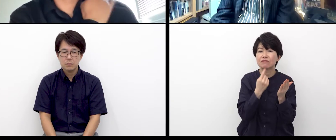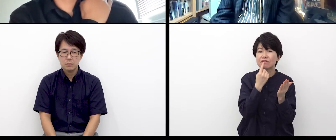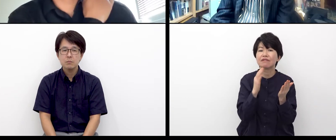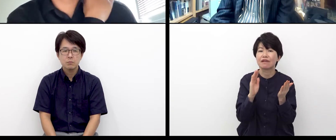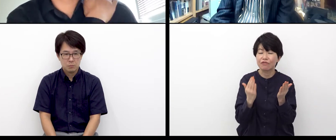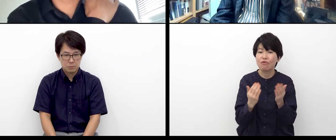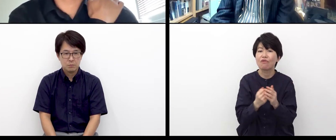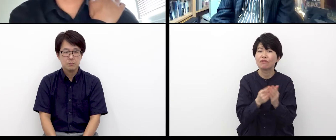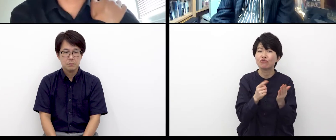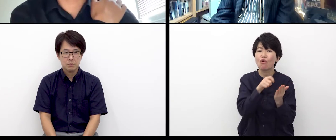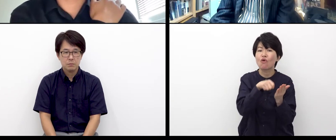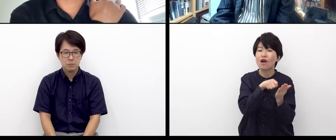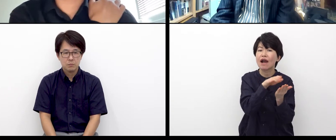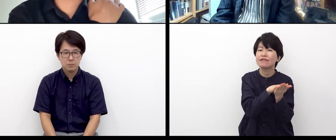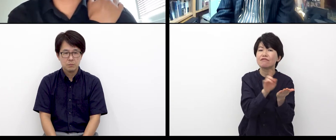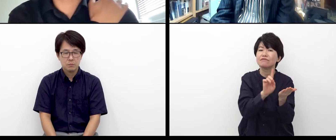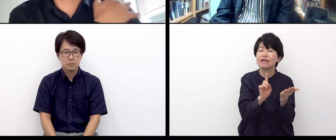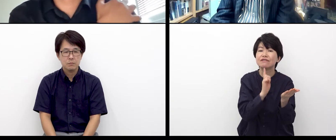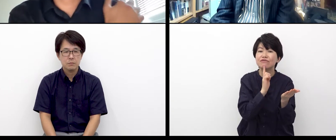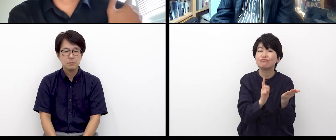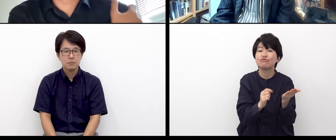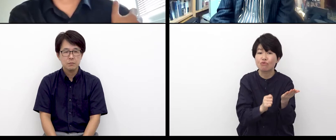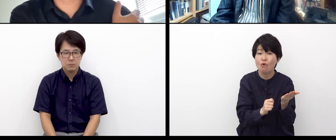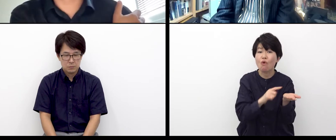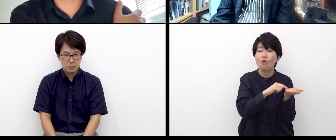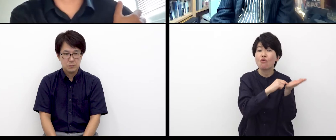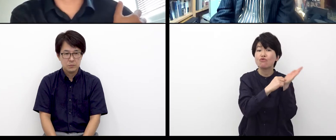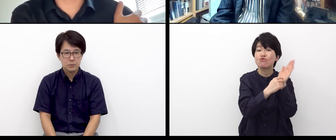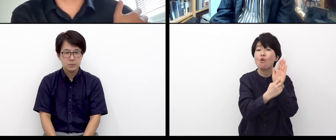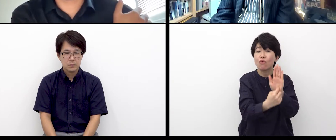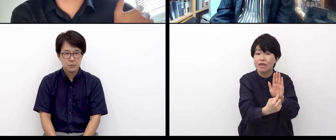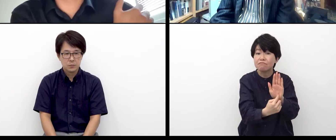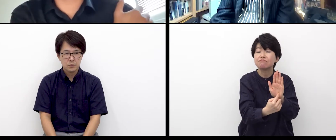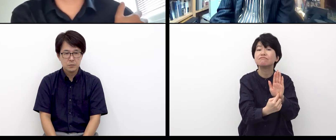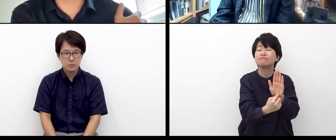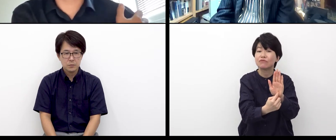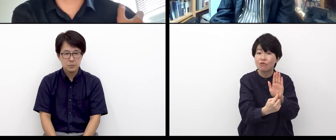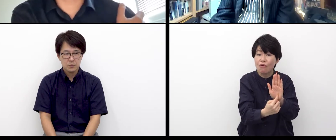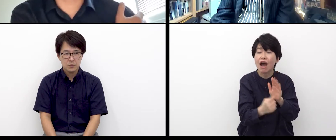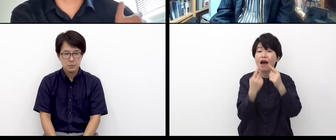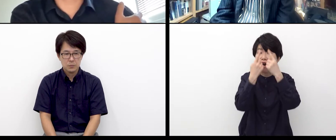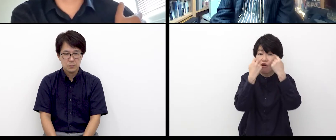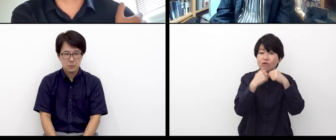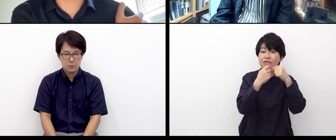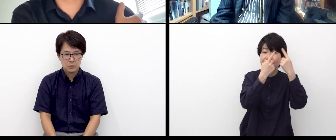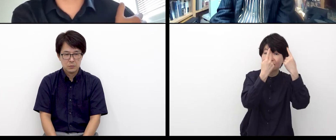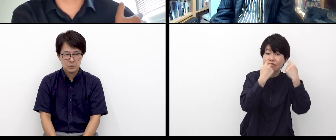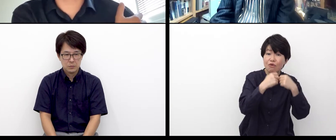and it says expressions have a role